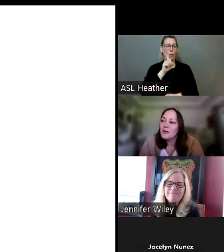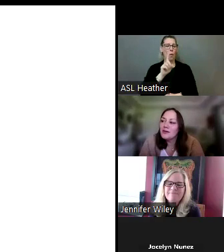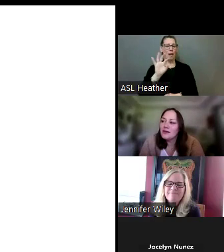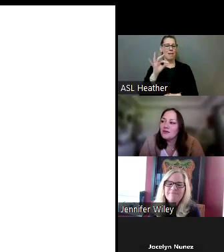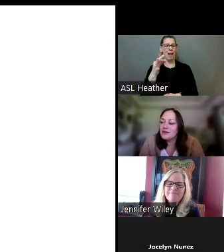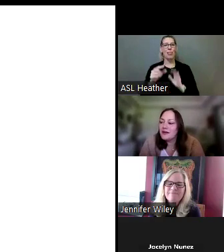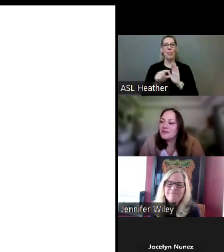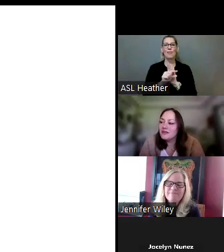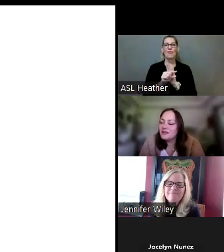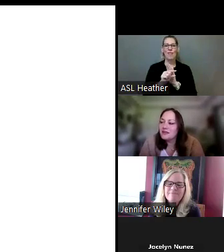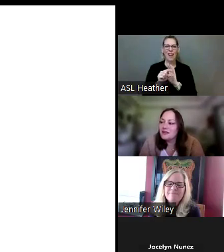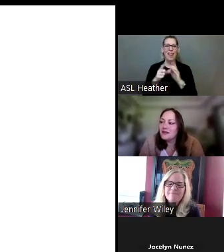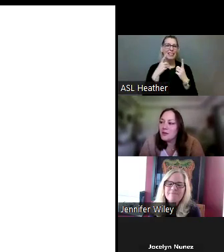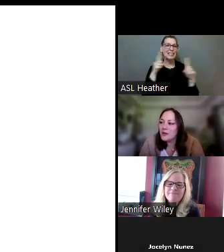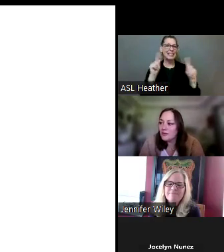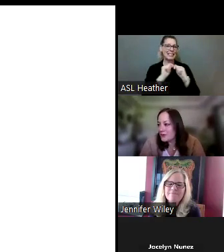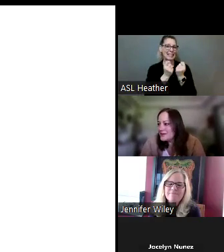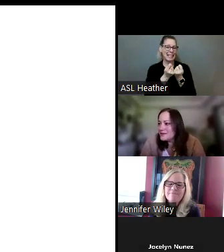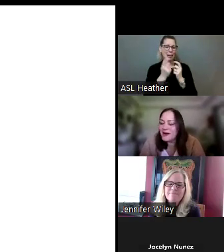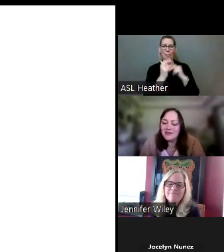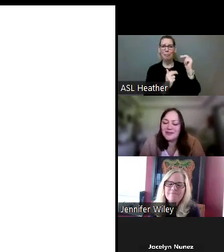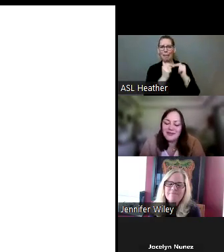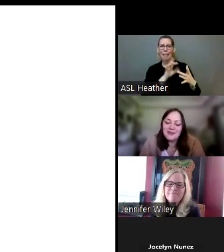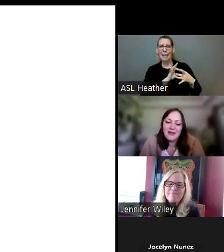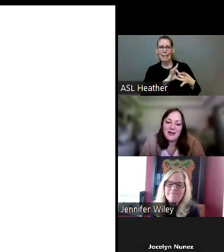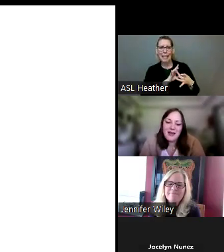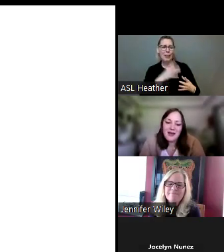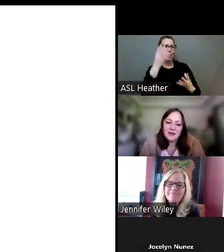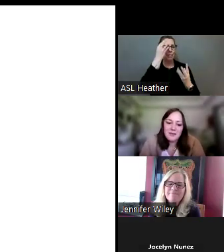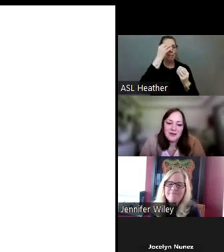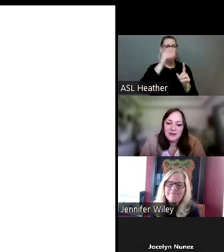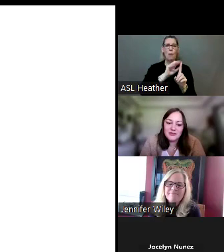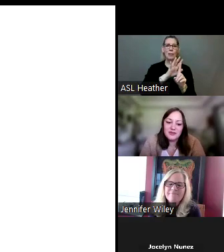build on those connections and think about orientation practices. And she's